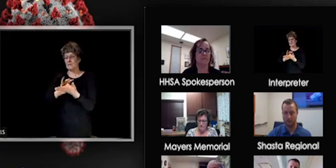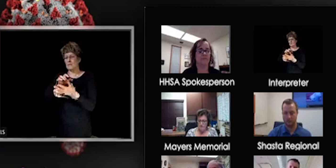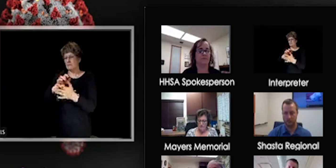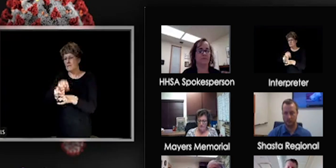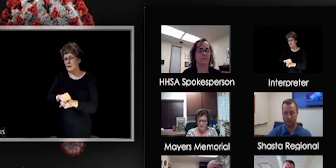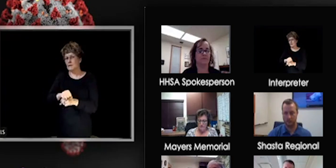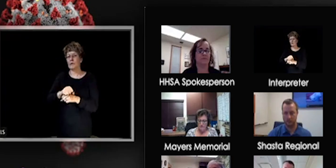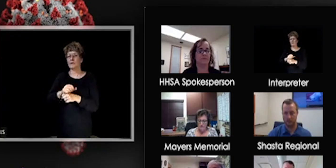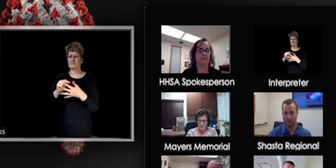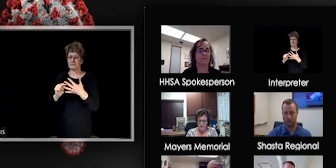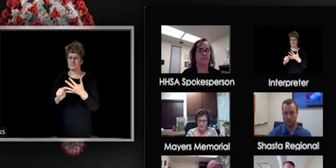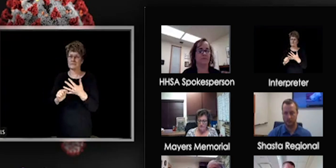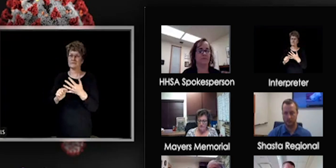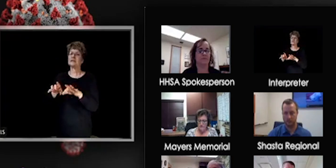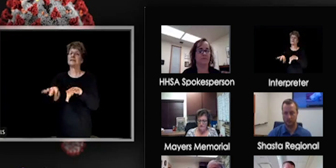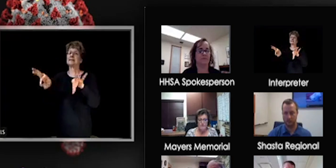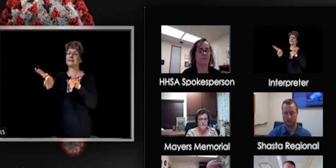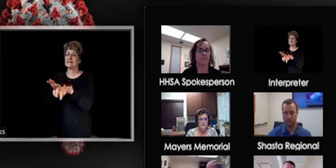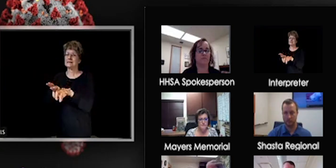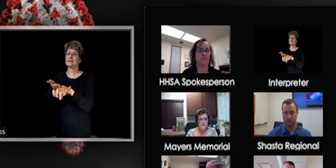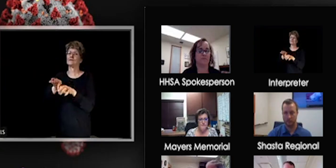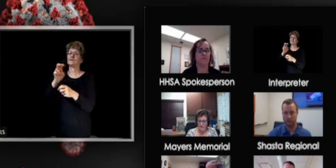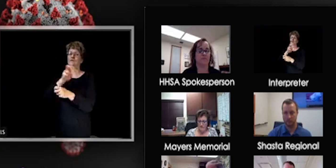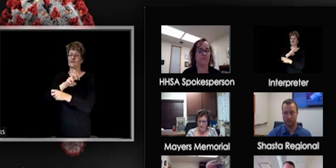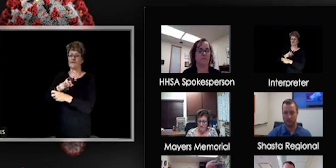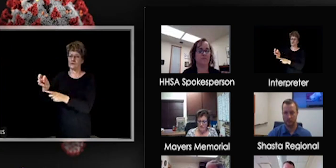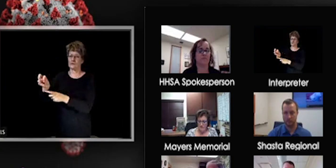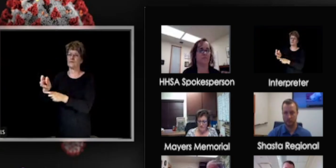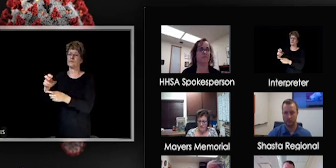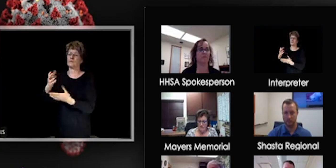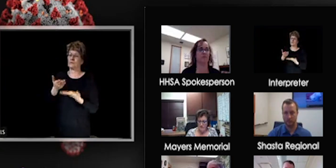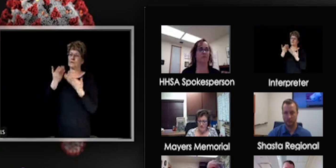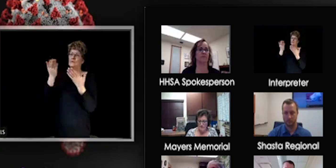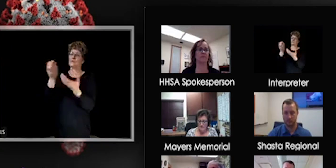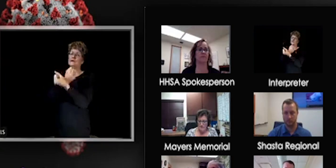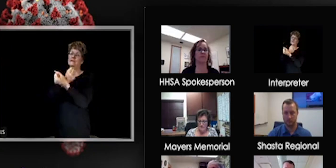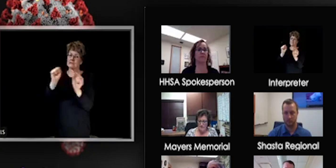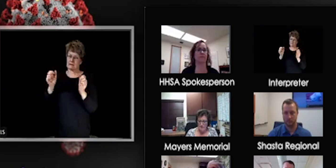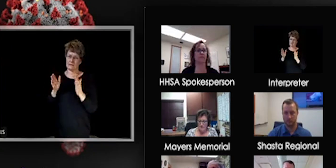that they do it in a safe manner. Thank you, doctor, and then one other one